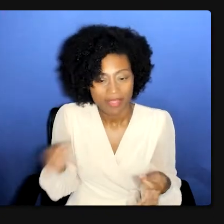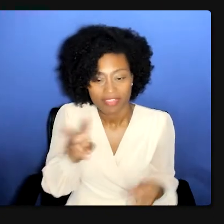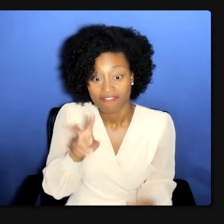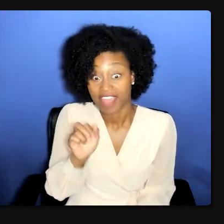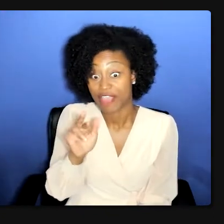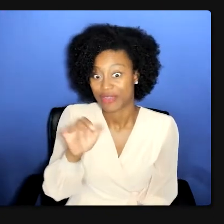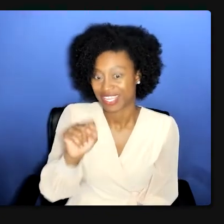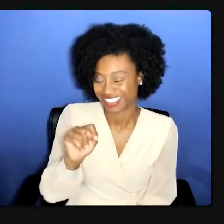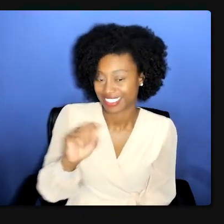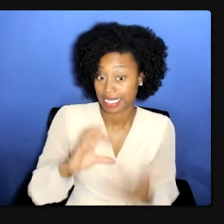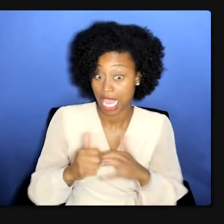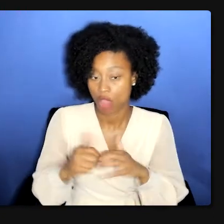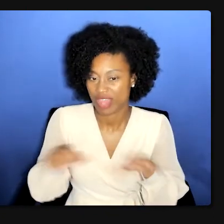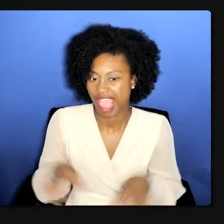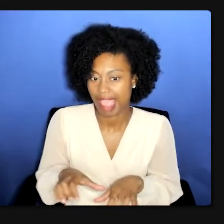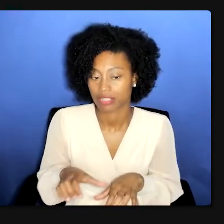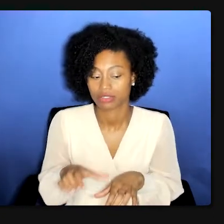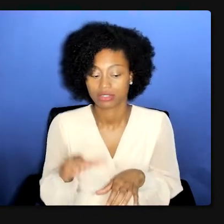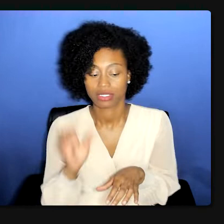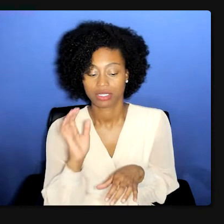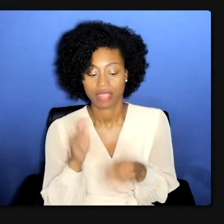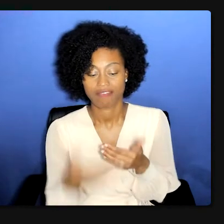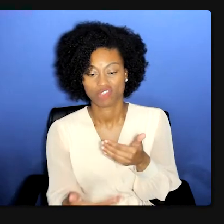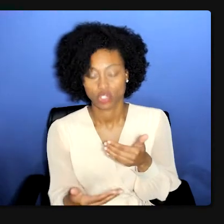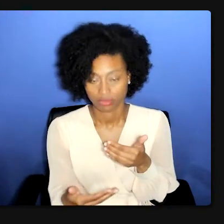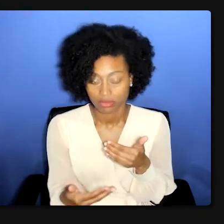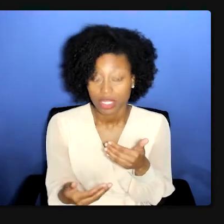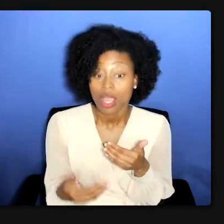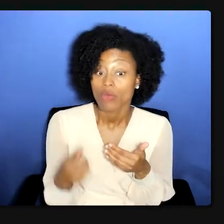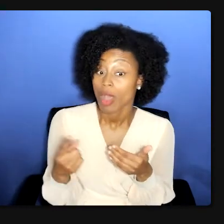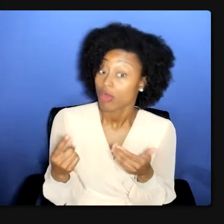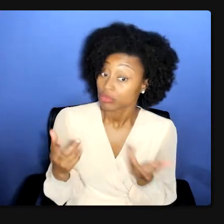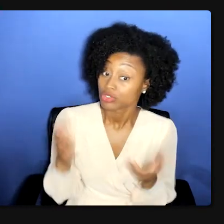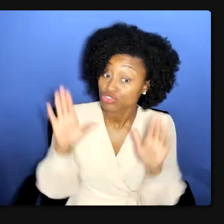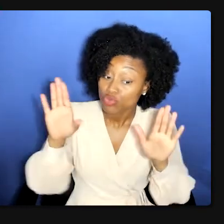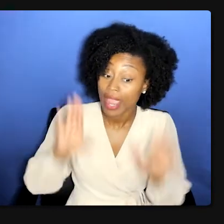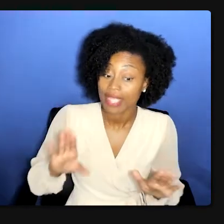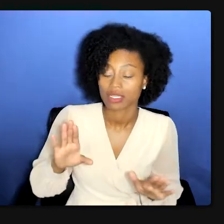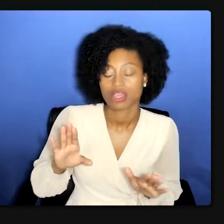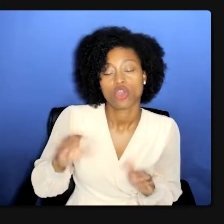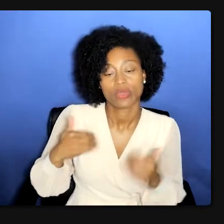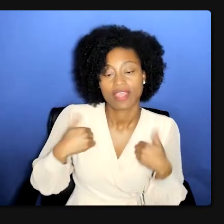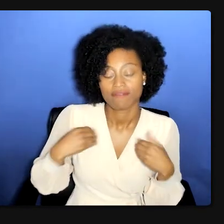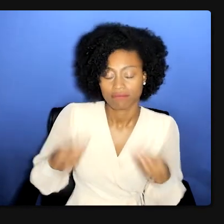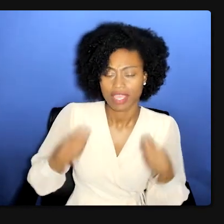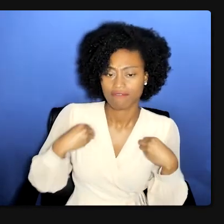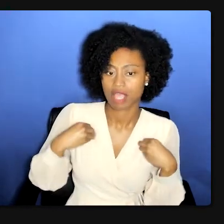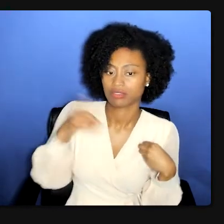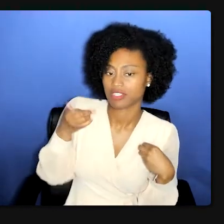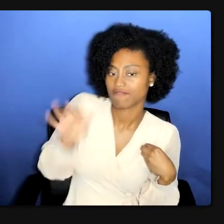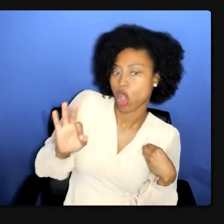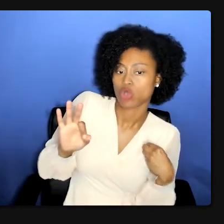The great part about that dashboard is that it gives us the high-level overview and the default scorecard, but at the same time